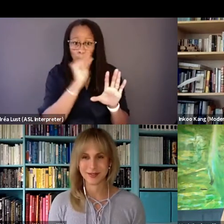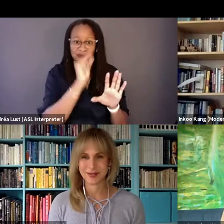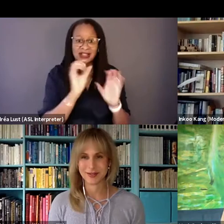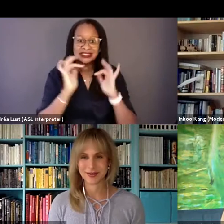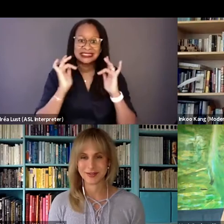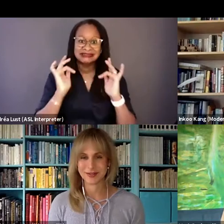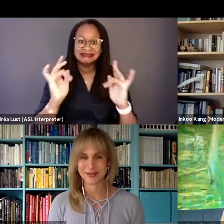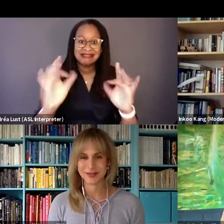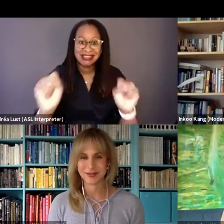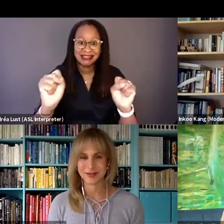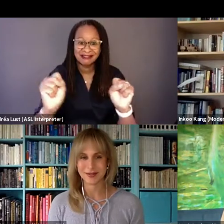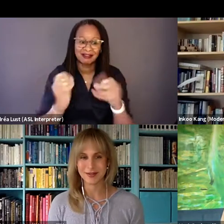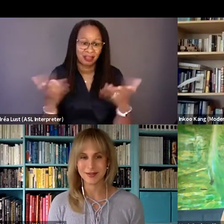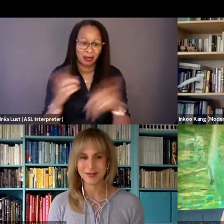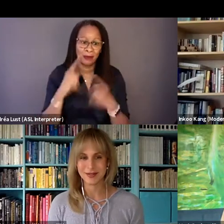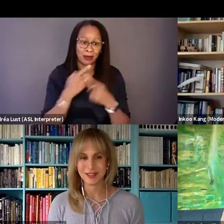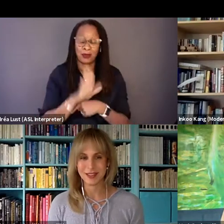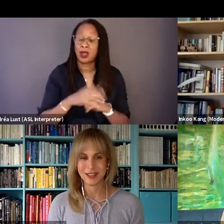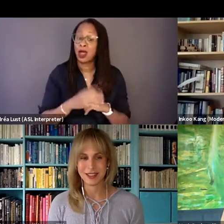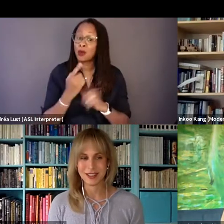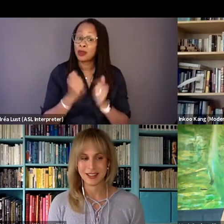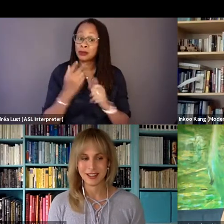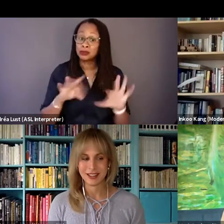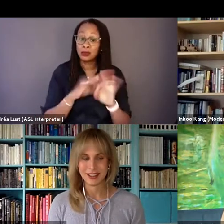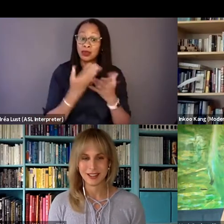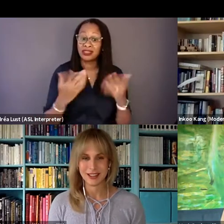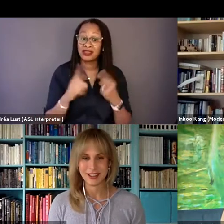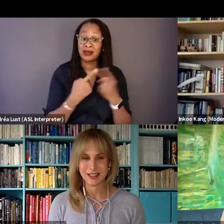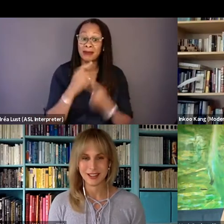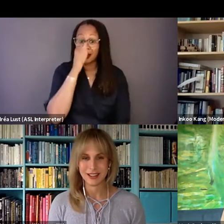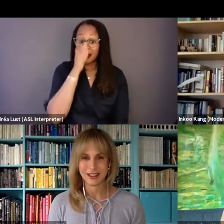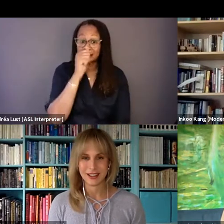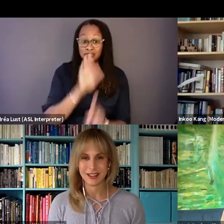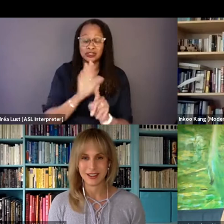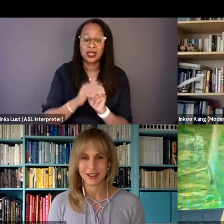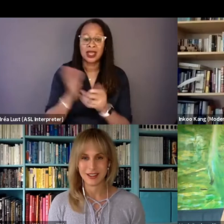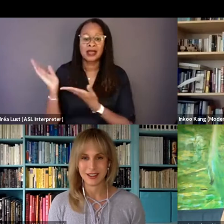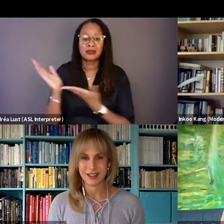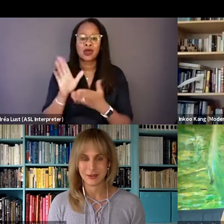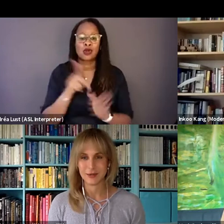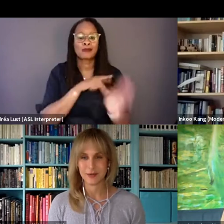But I'd say one of the key things about this animation was bringing out Liz's personality,